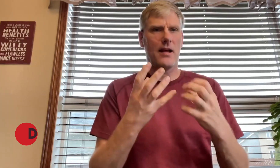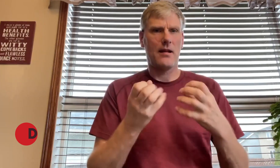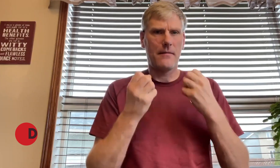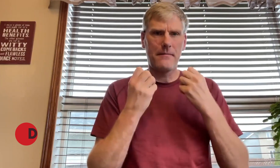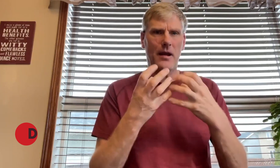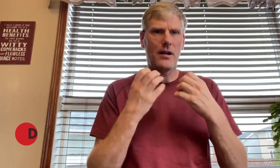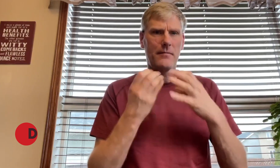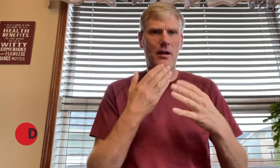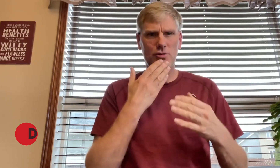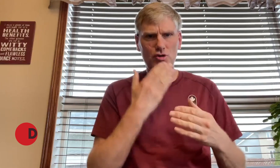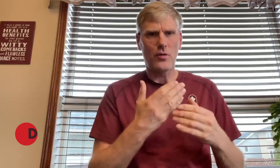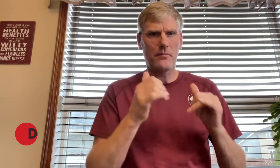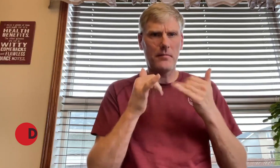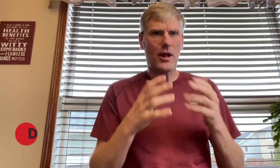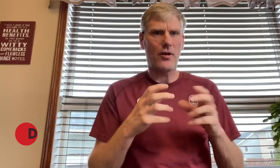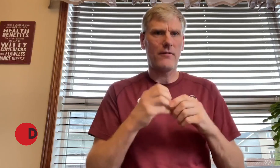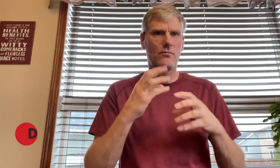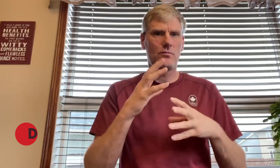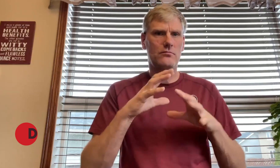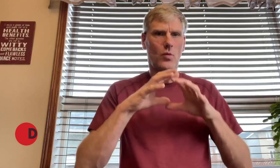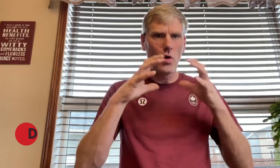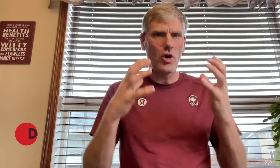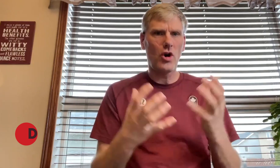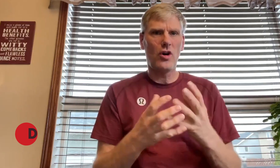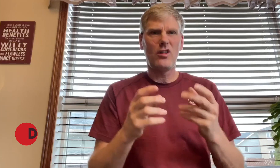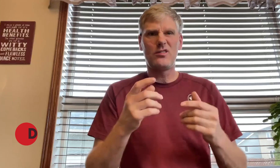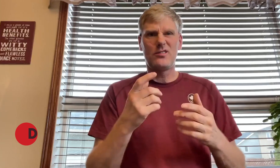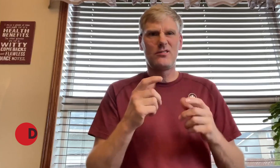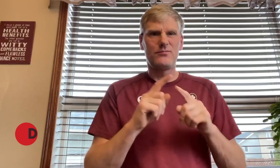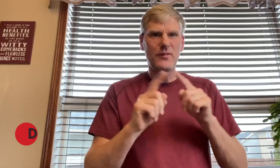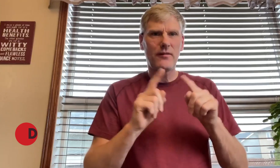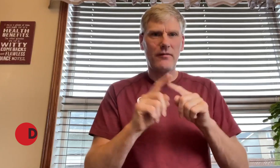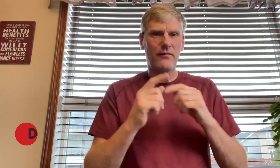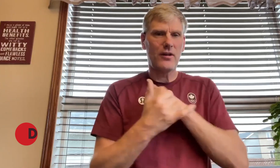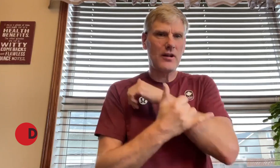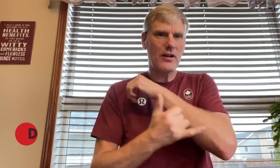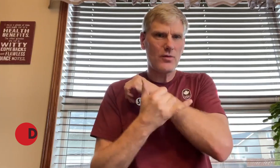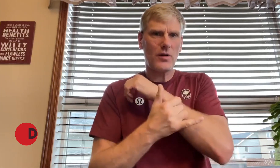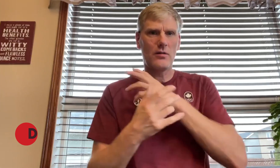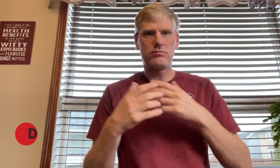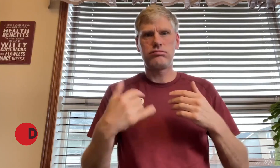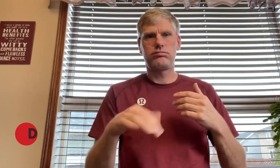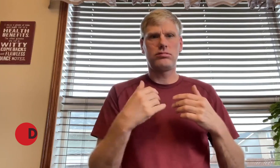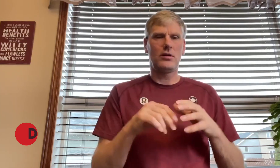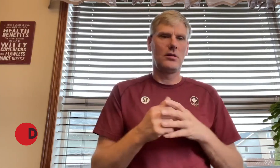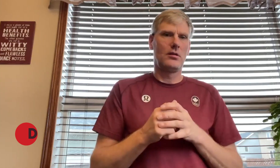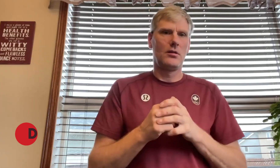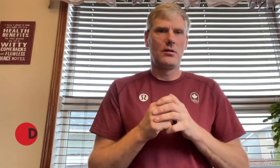There are many good players from different countries all over the world.